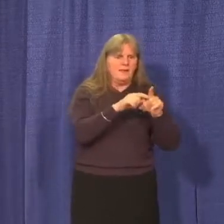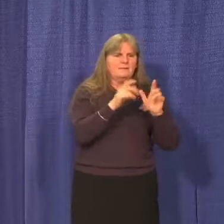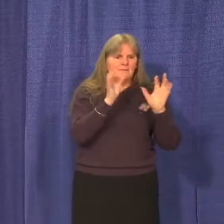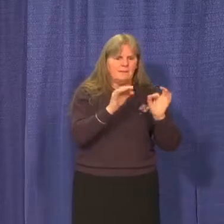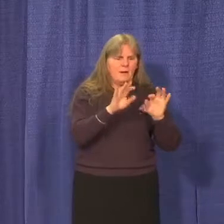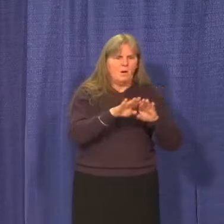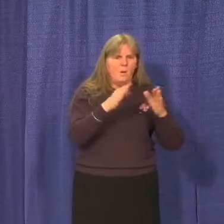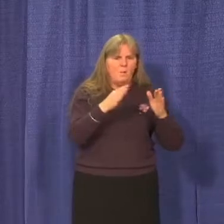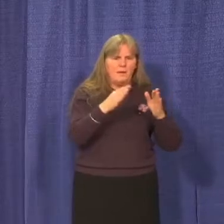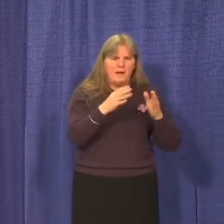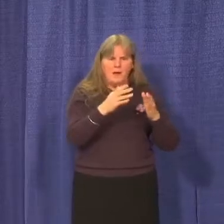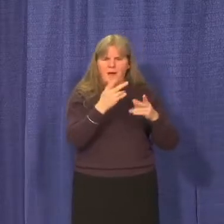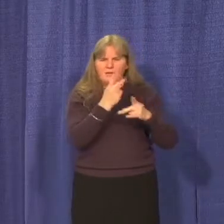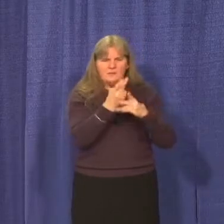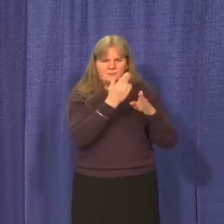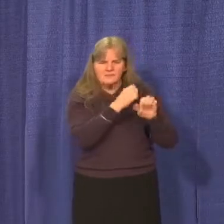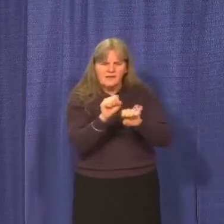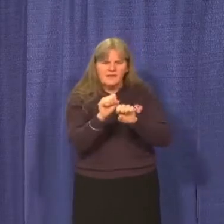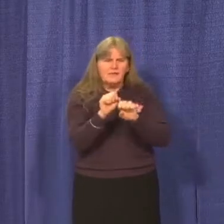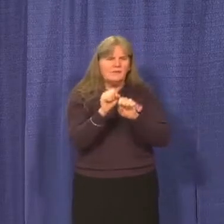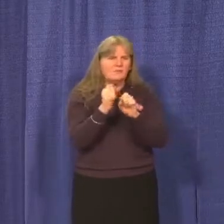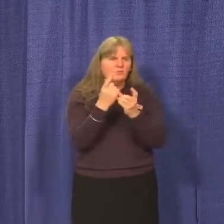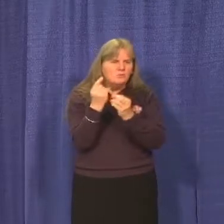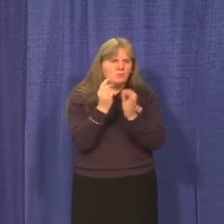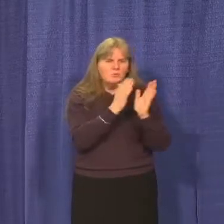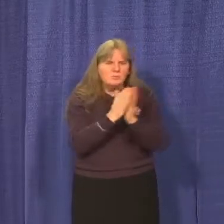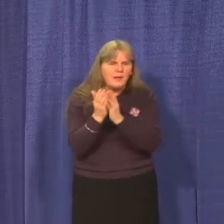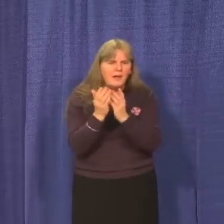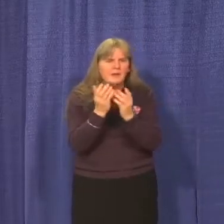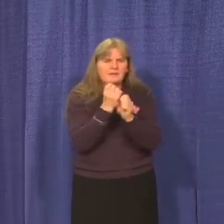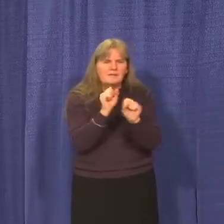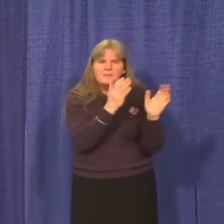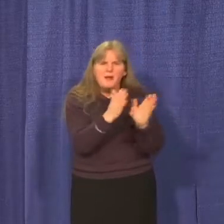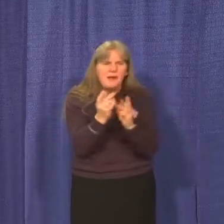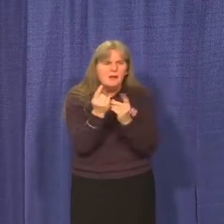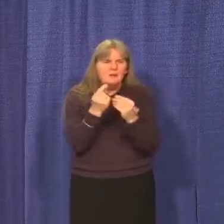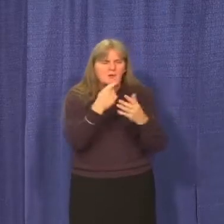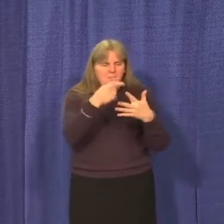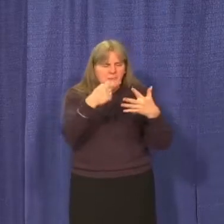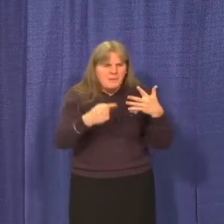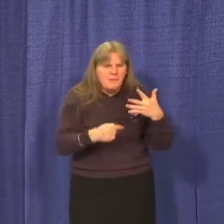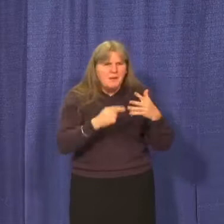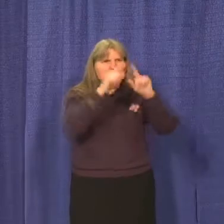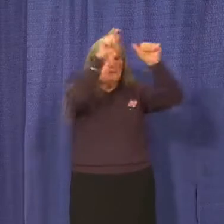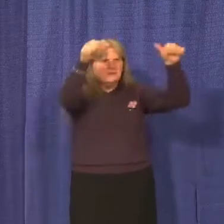buildings that are safe, secure, that could also have guidelines in place and signage in place